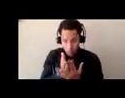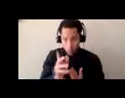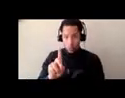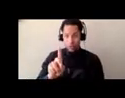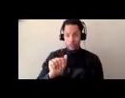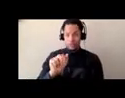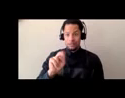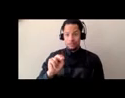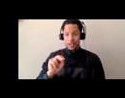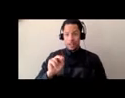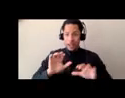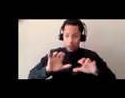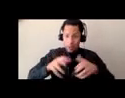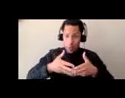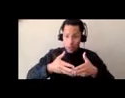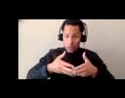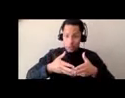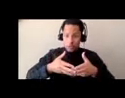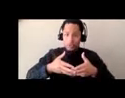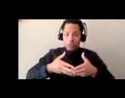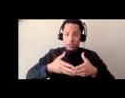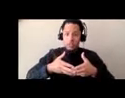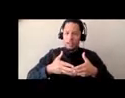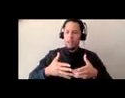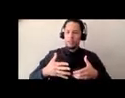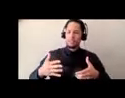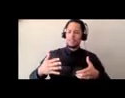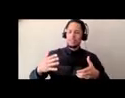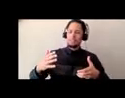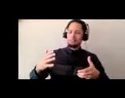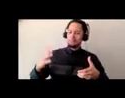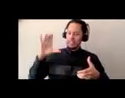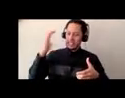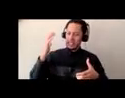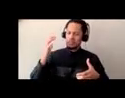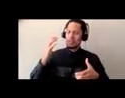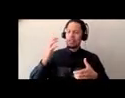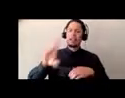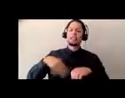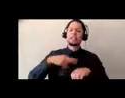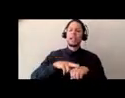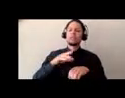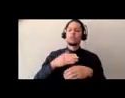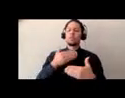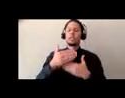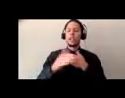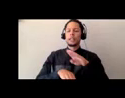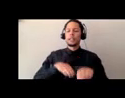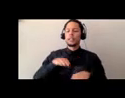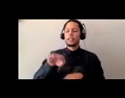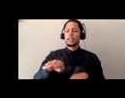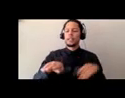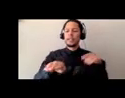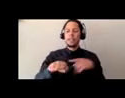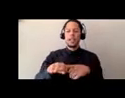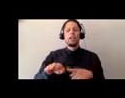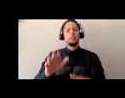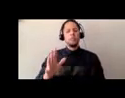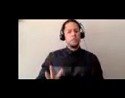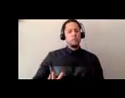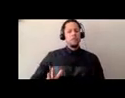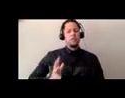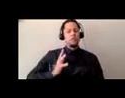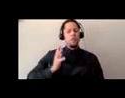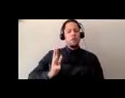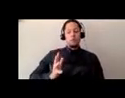like a natural next step for us to formalize -- and I'm using that word with quotes.